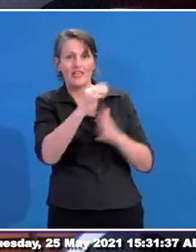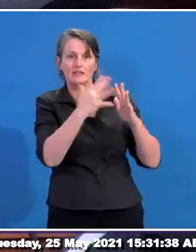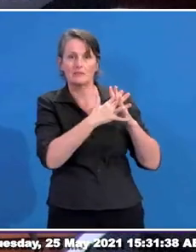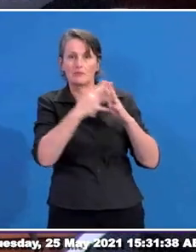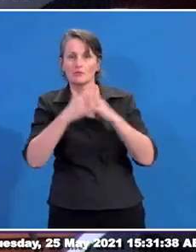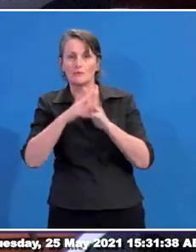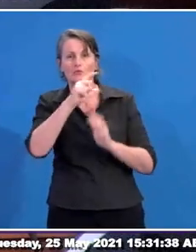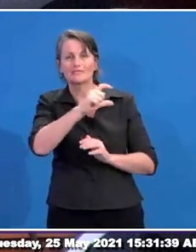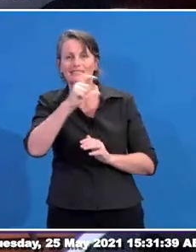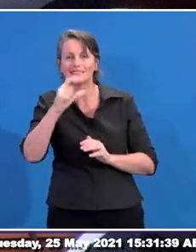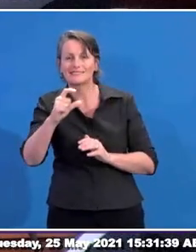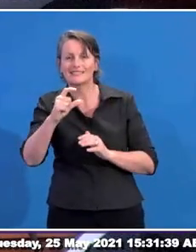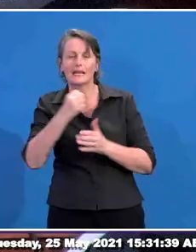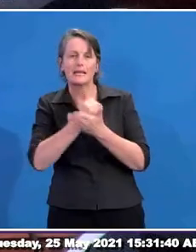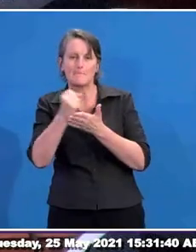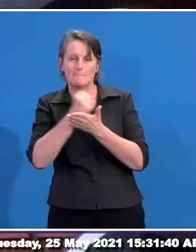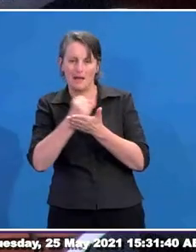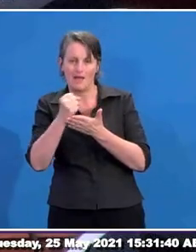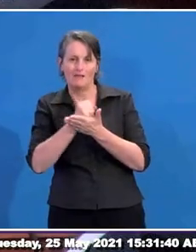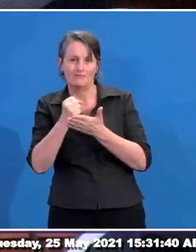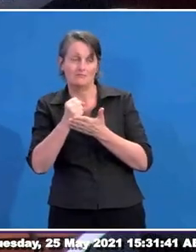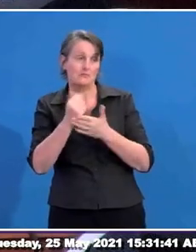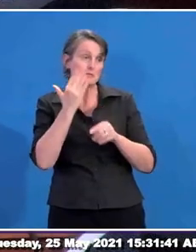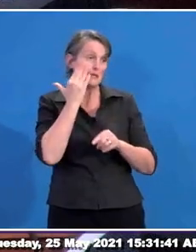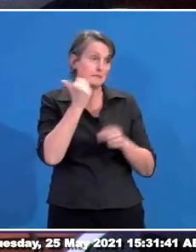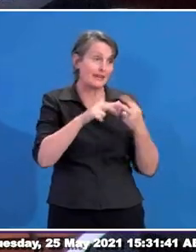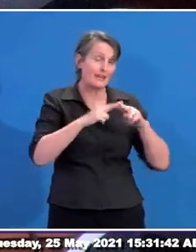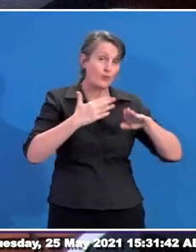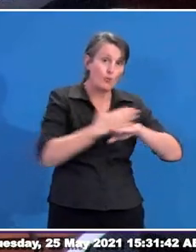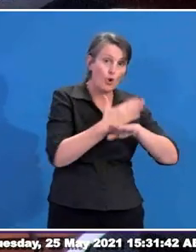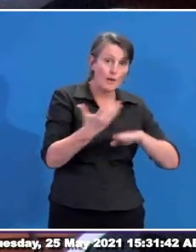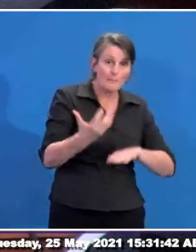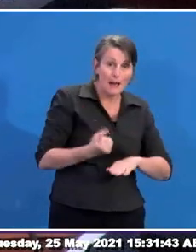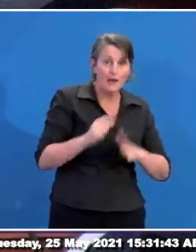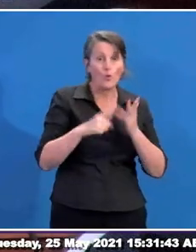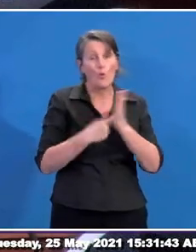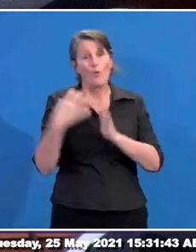of the worker/volunteer, the worker or volunteer's date of birth, the